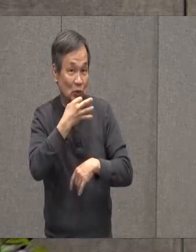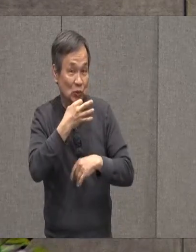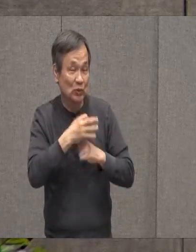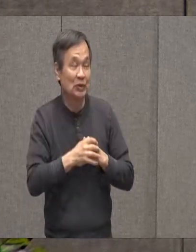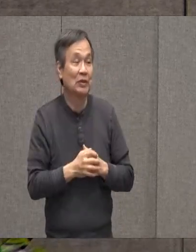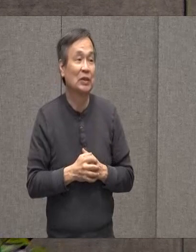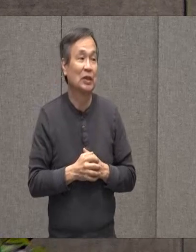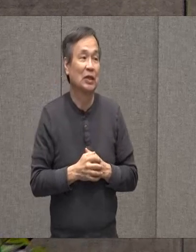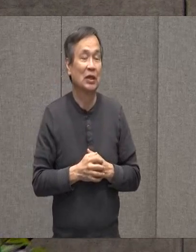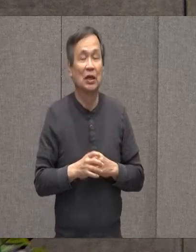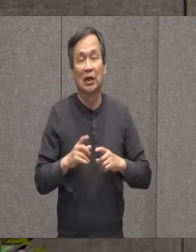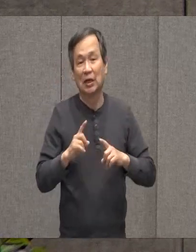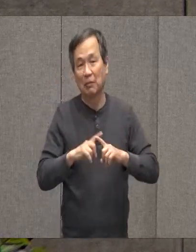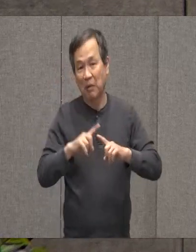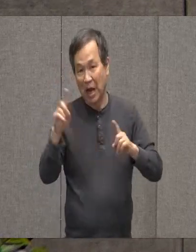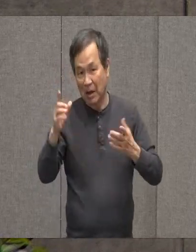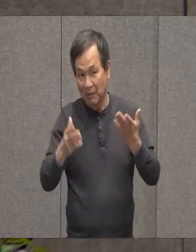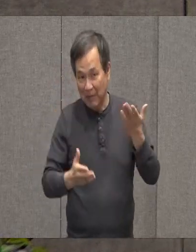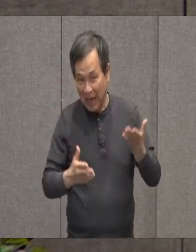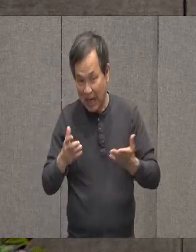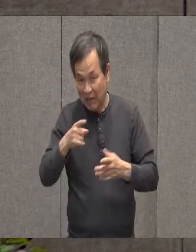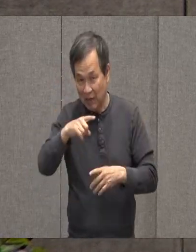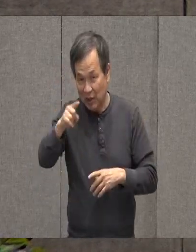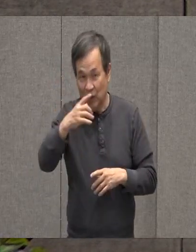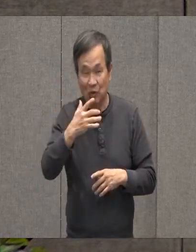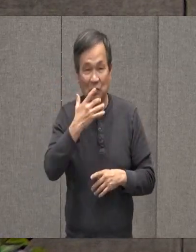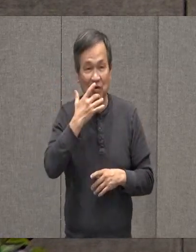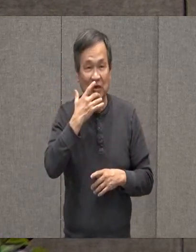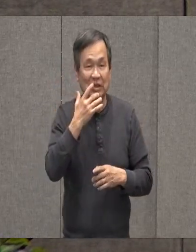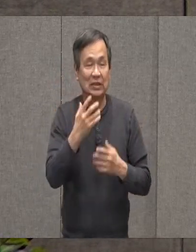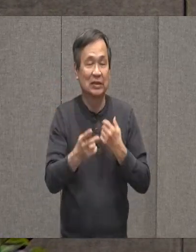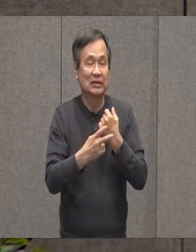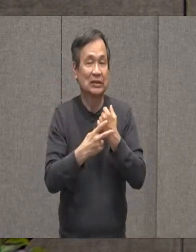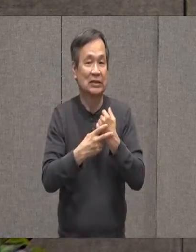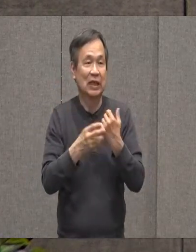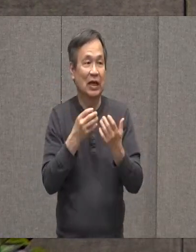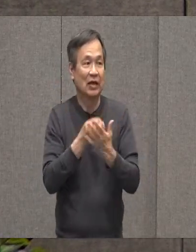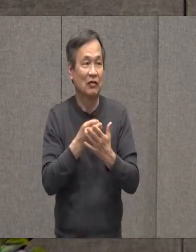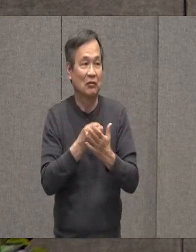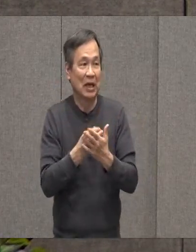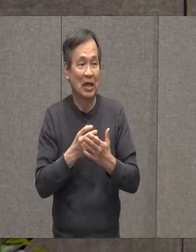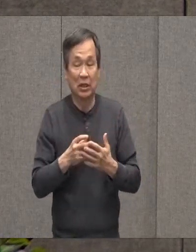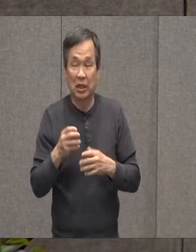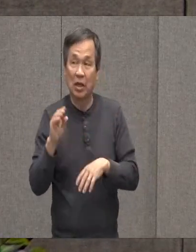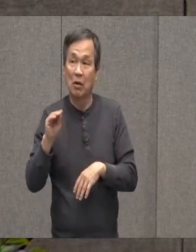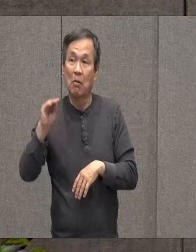But maybe you'd rather save your money, earn some interest in the bank.